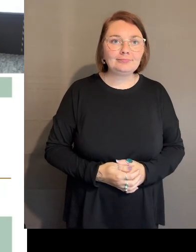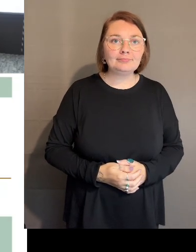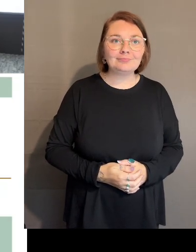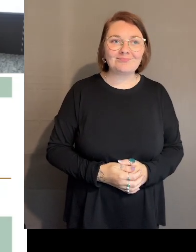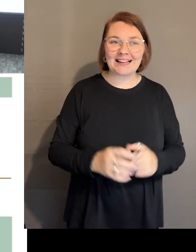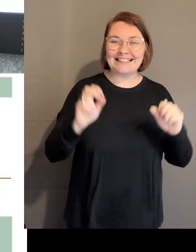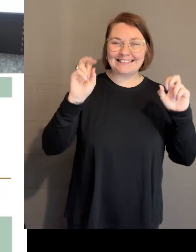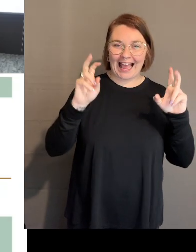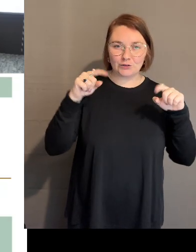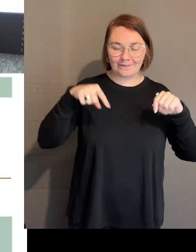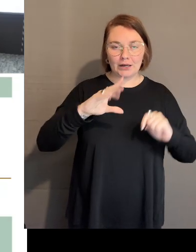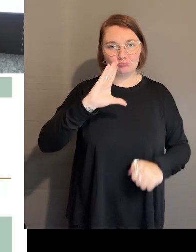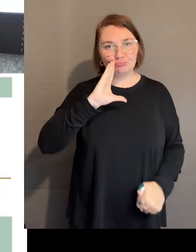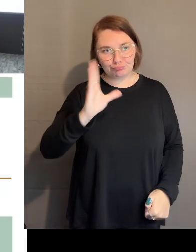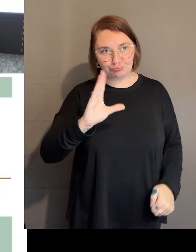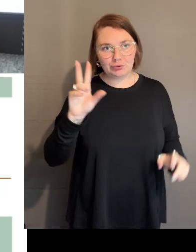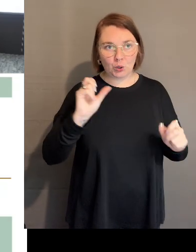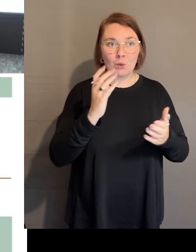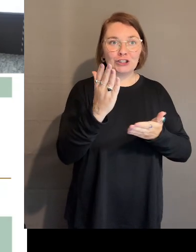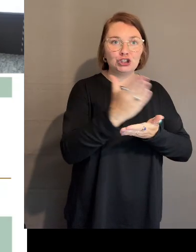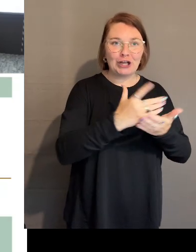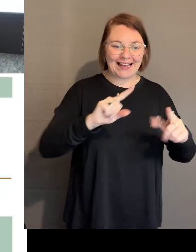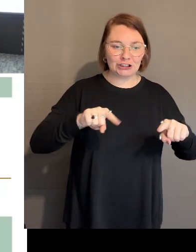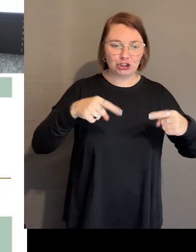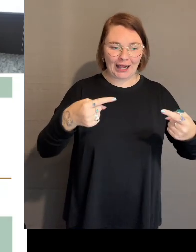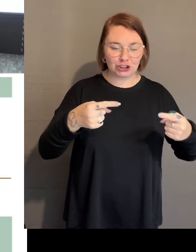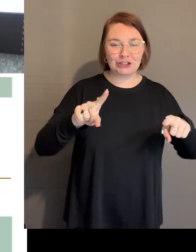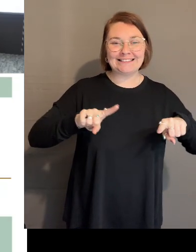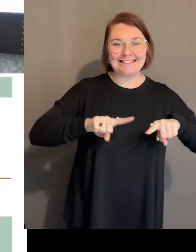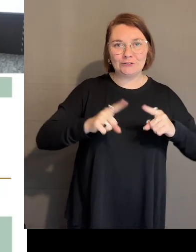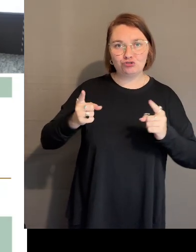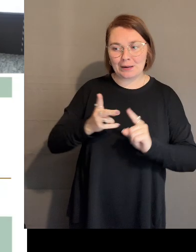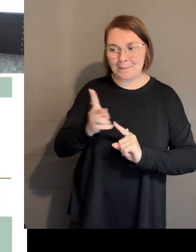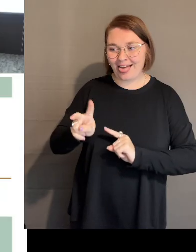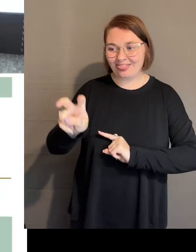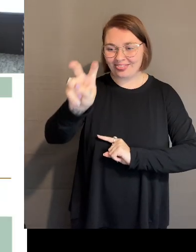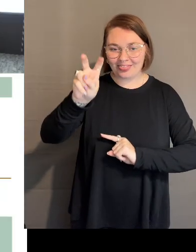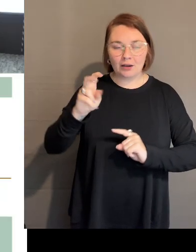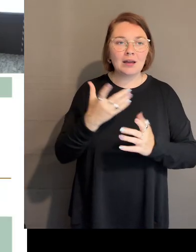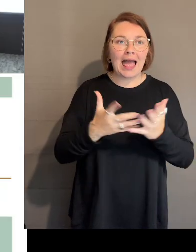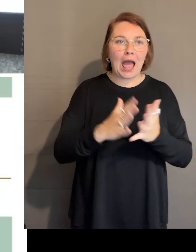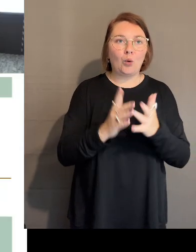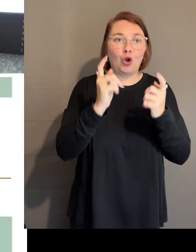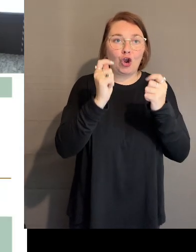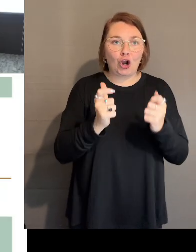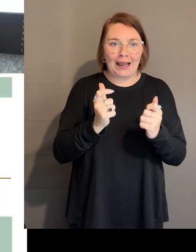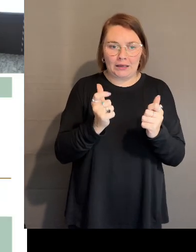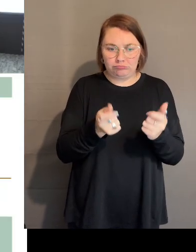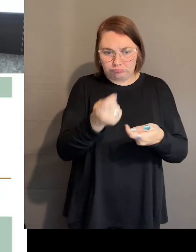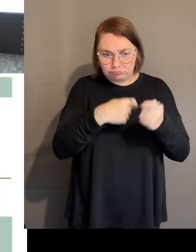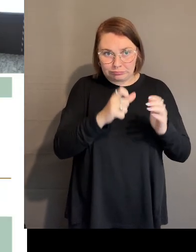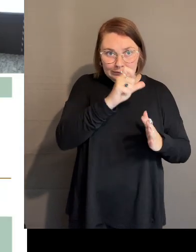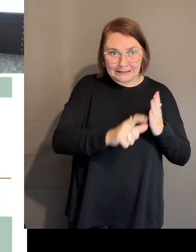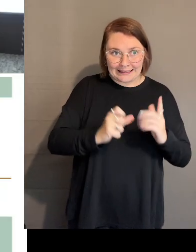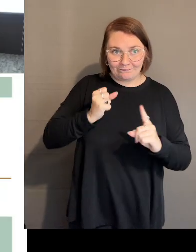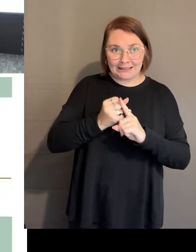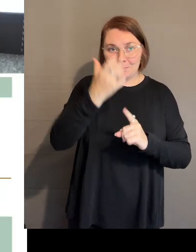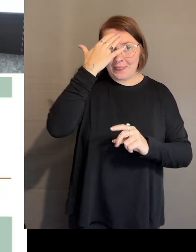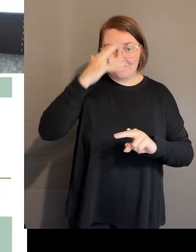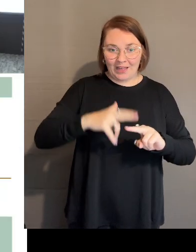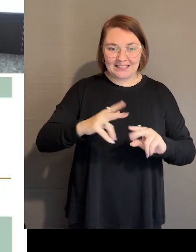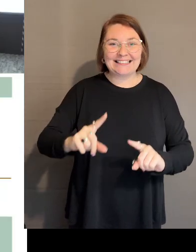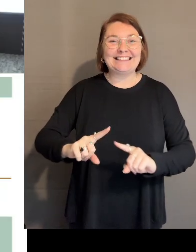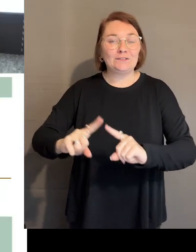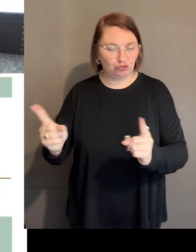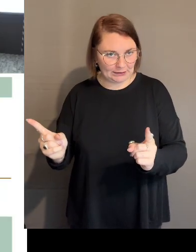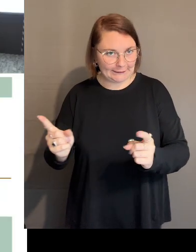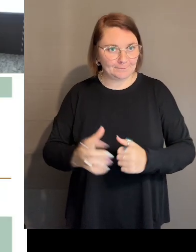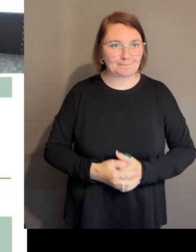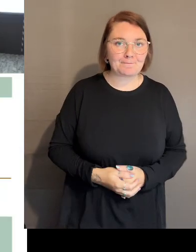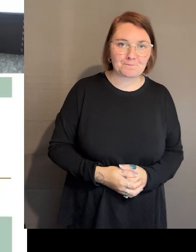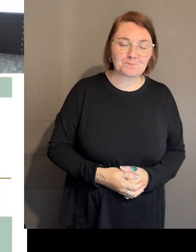So the title of this presentation, Shared Challenges, Different Paths, How Early Onset Disability Affects Mothers and Fathers Differently.